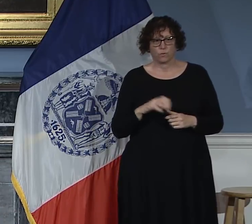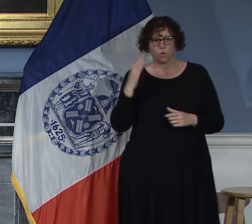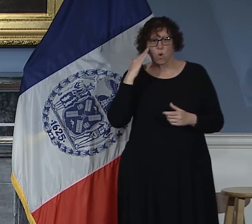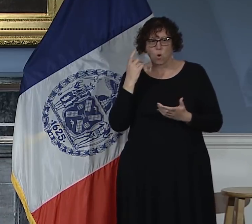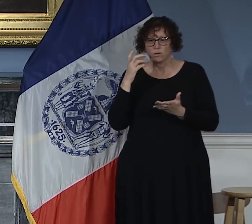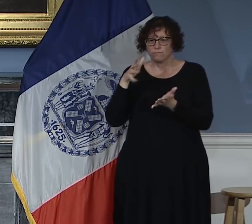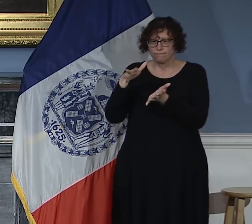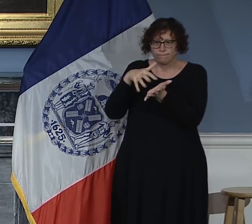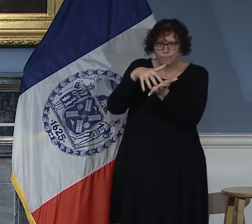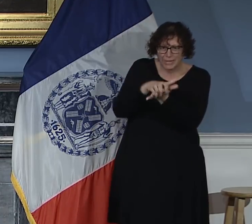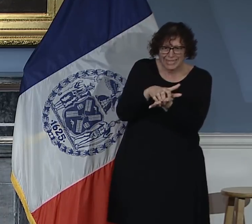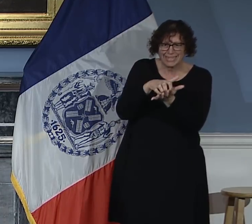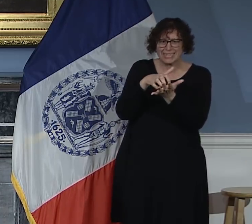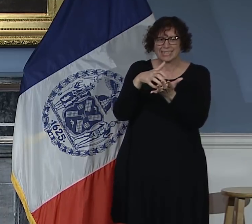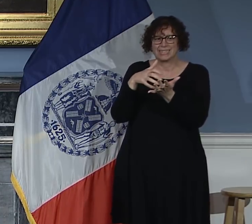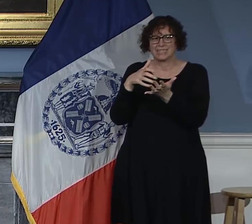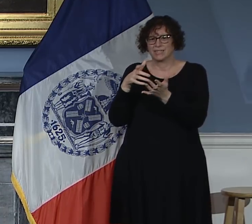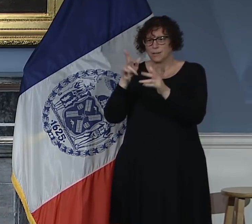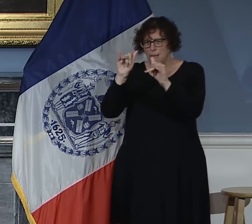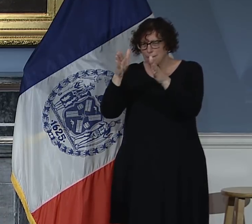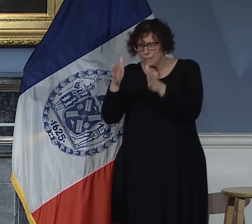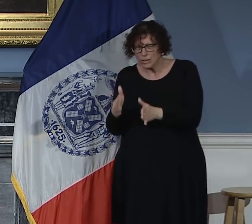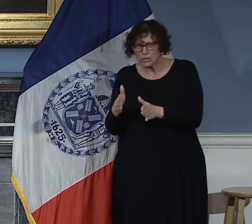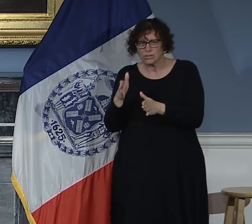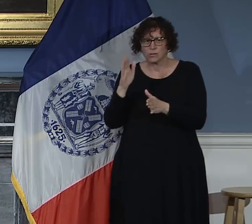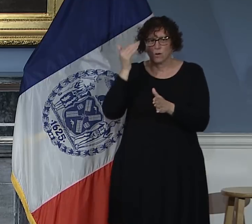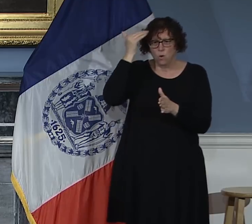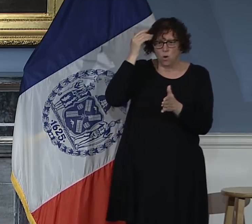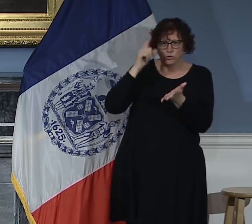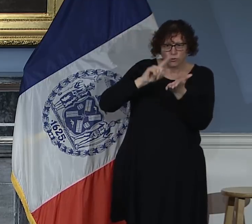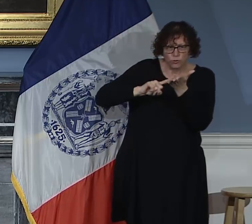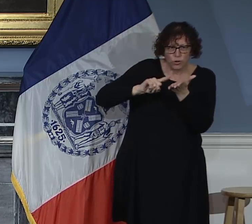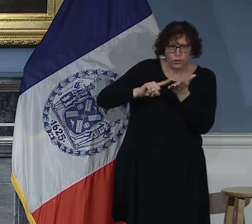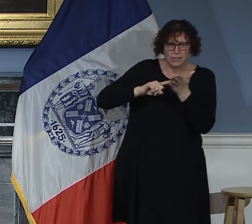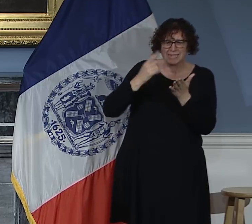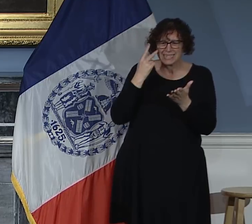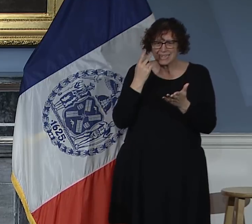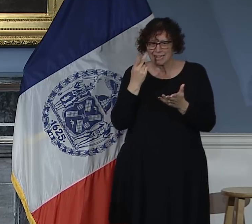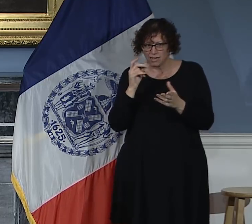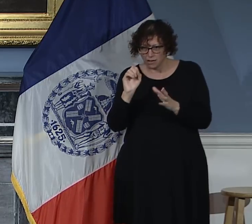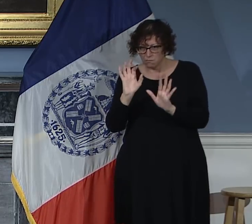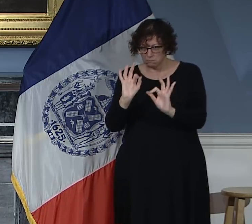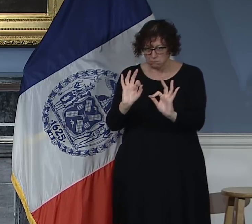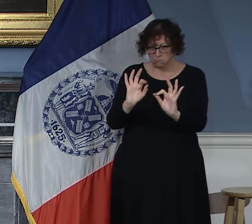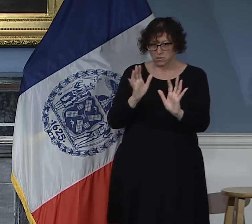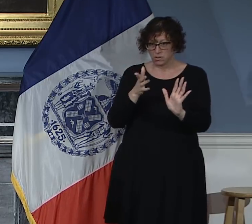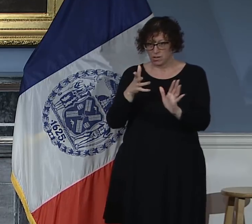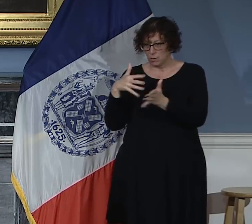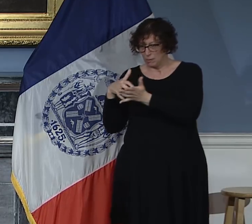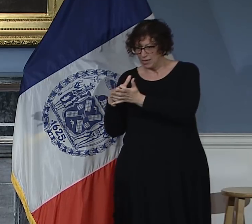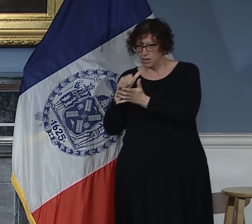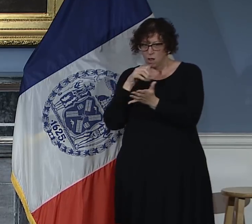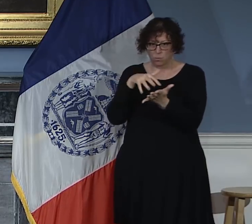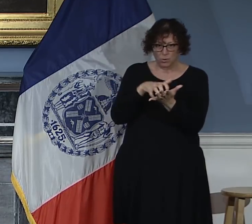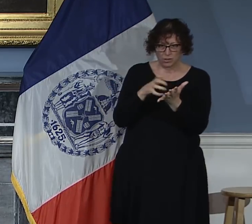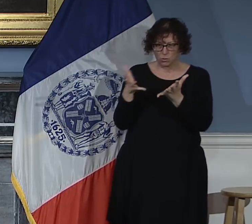NEED HELP. SO THEY ARE AWARE OF WHOO TH CECK ON AND SEE IF THEYEE ND ANYTHING SPECIAL. THOSE ARE THE